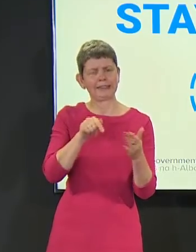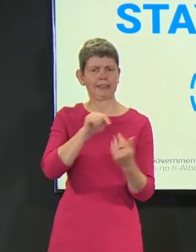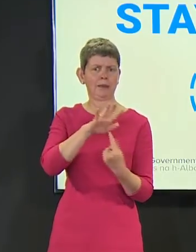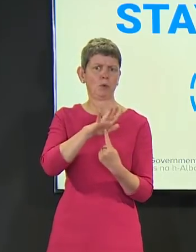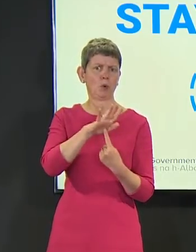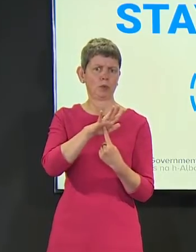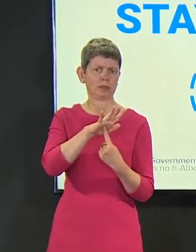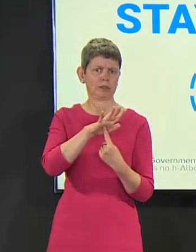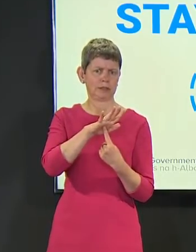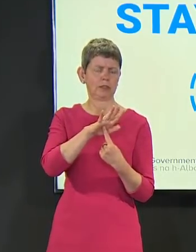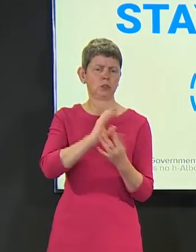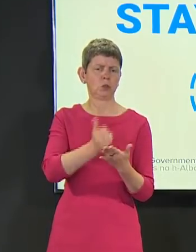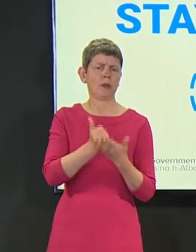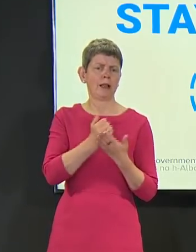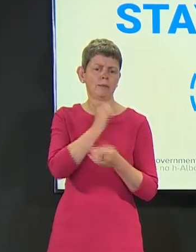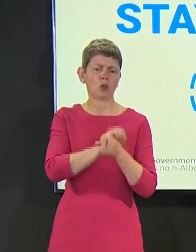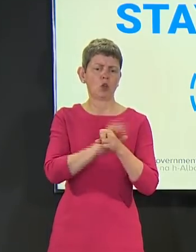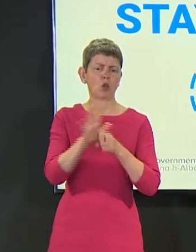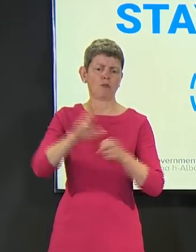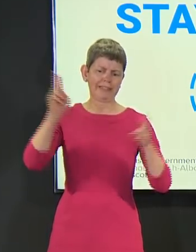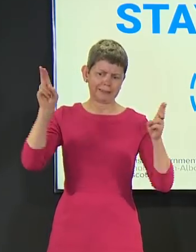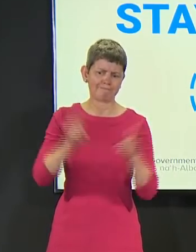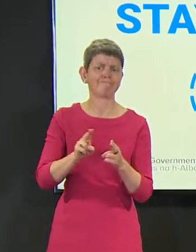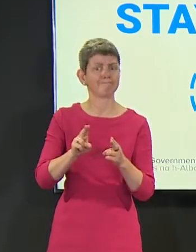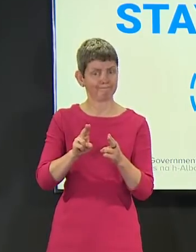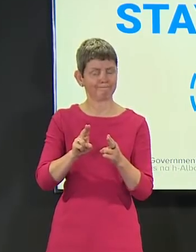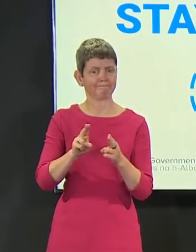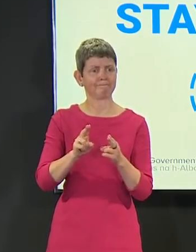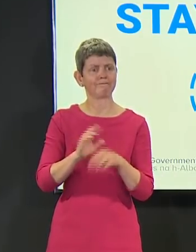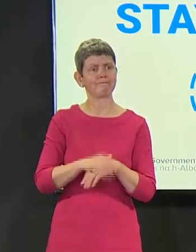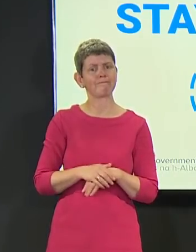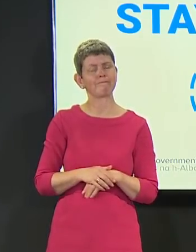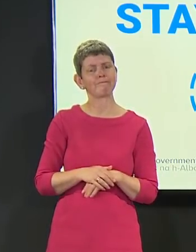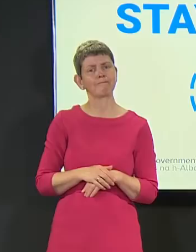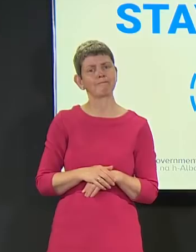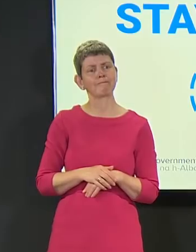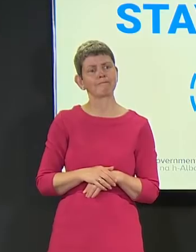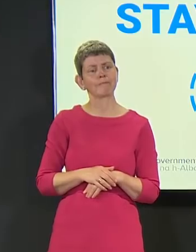we're in just now so we want to make sure we keep moving forward um i am likely to do a